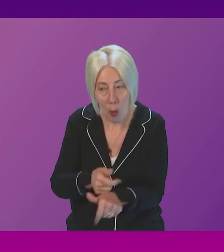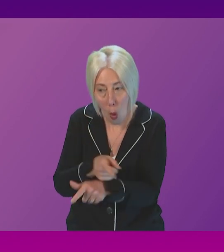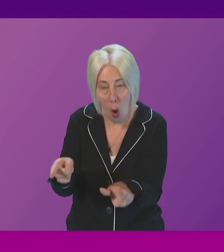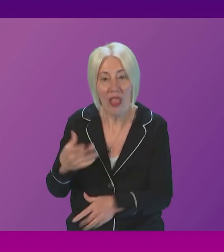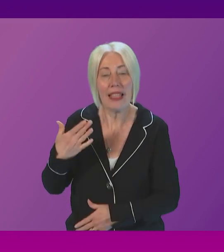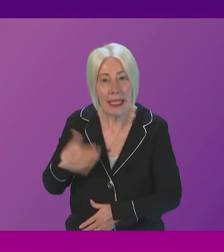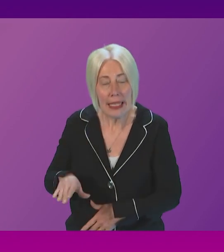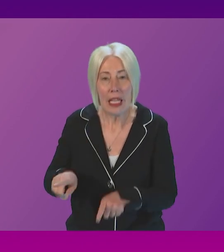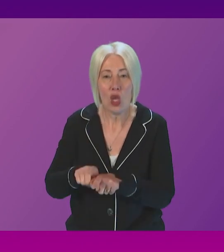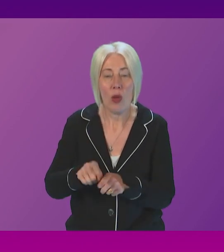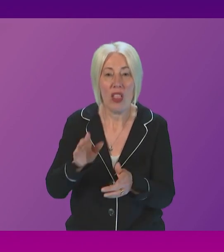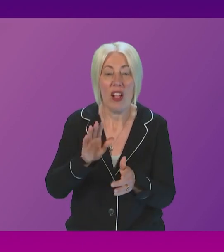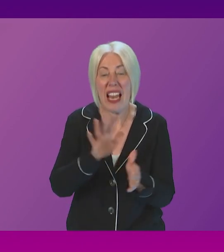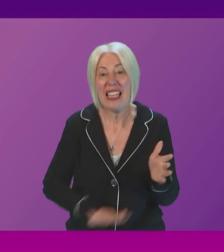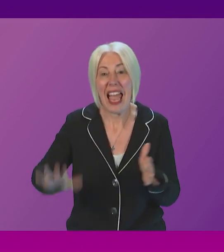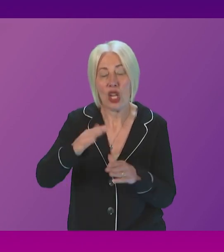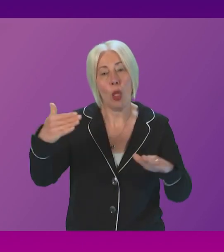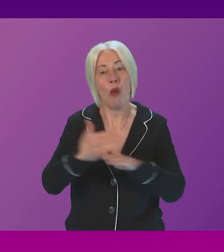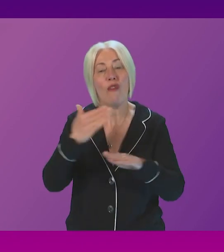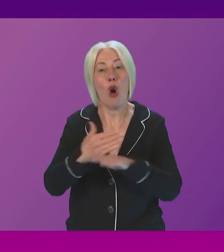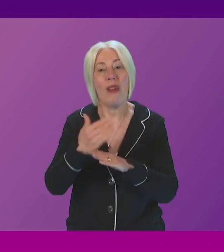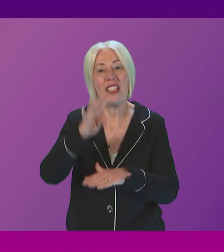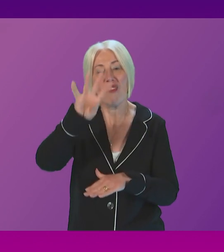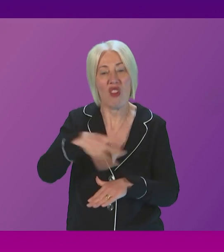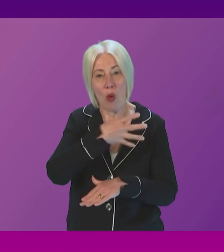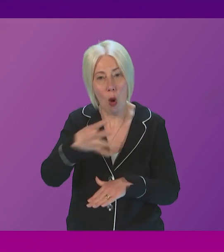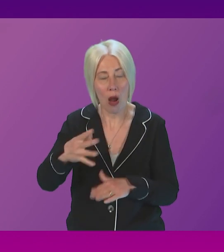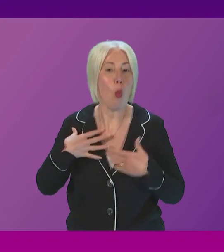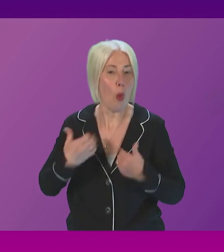The national performance framework is Scotland’s wellbeing framework and it sets out